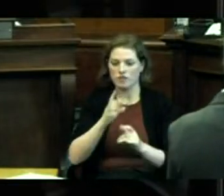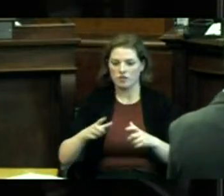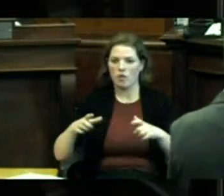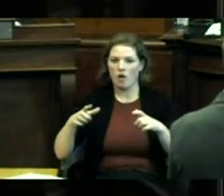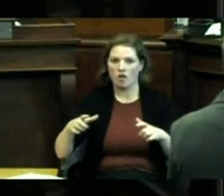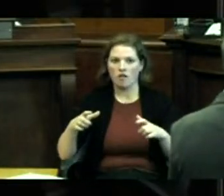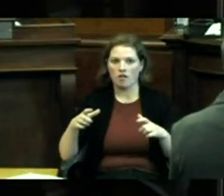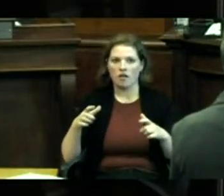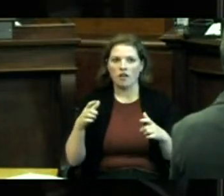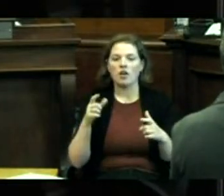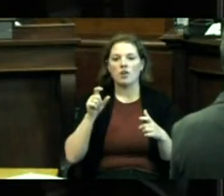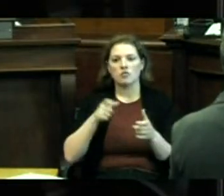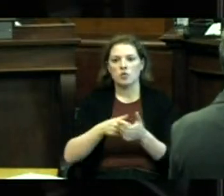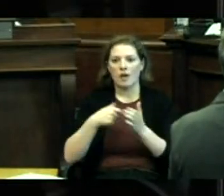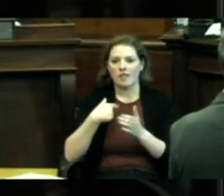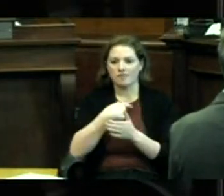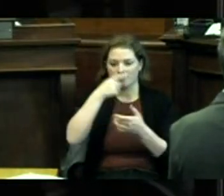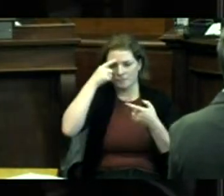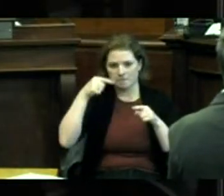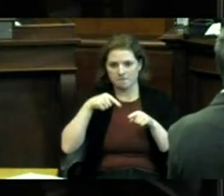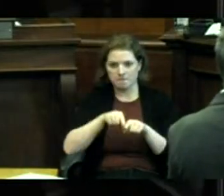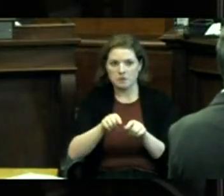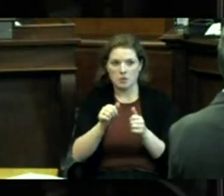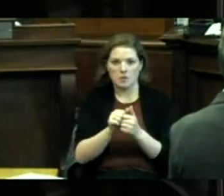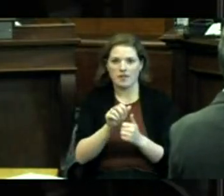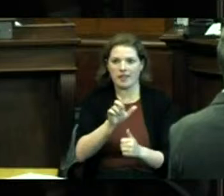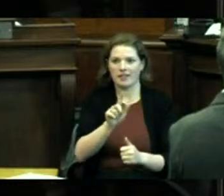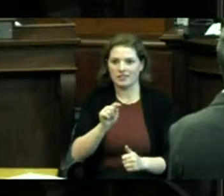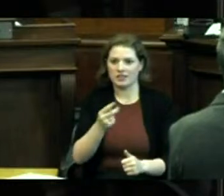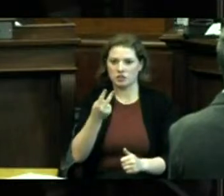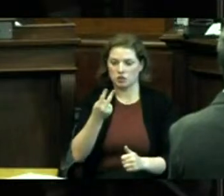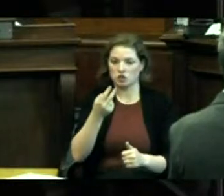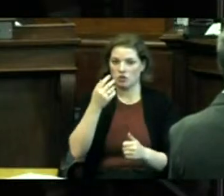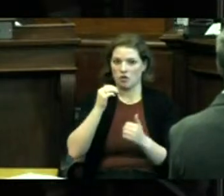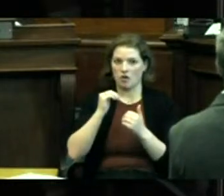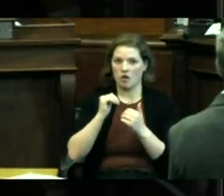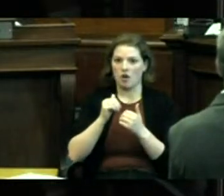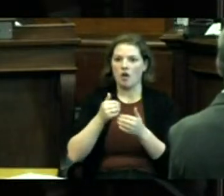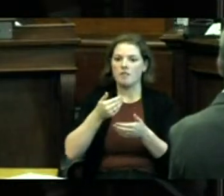Highland Reservoir, our current bilateral compliance agreement